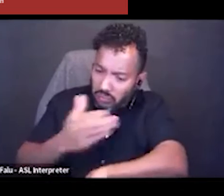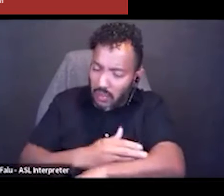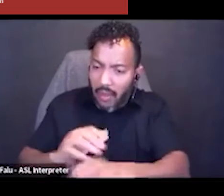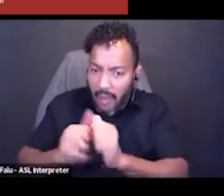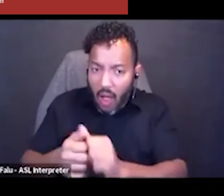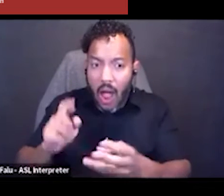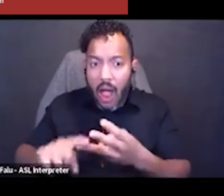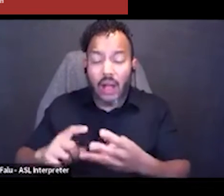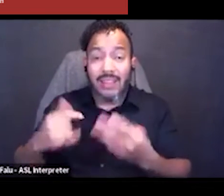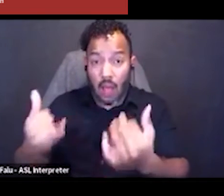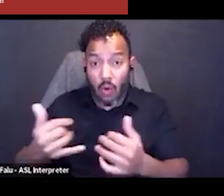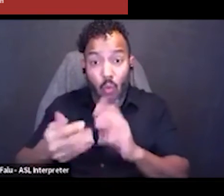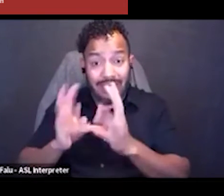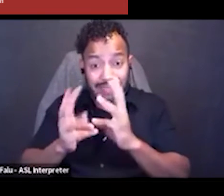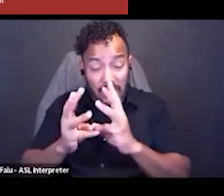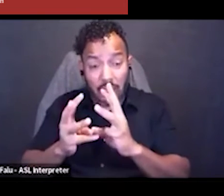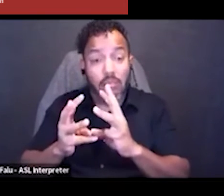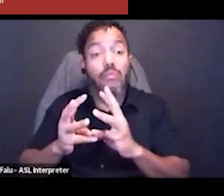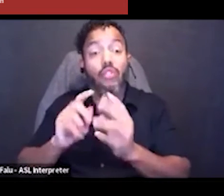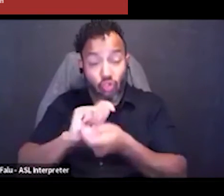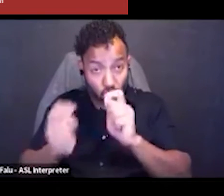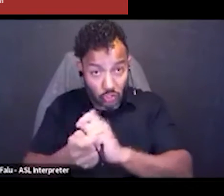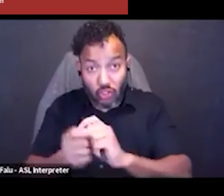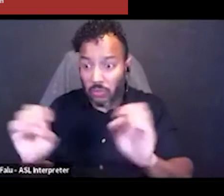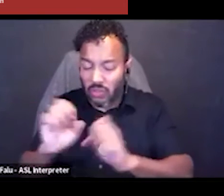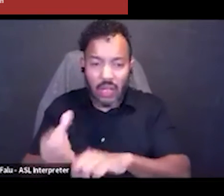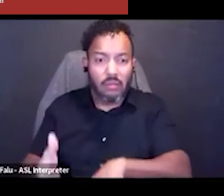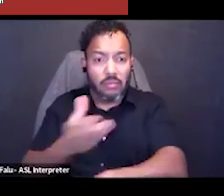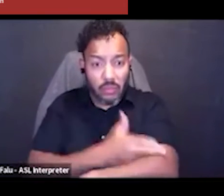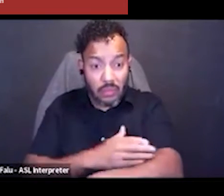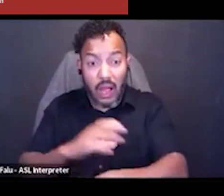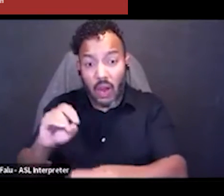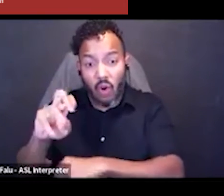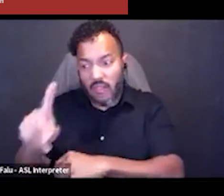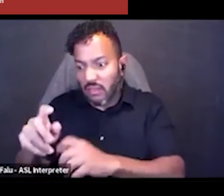So, with that, I will introduce our three panelists.